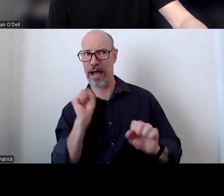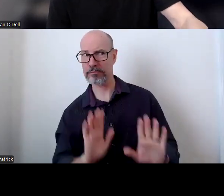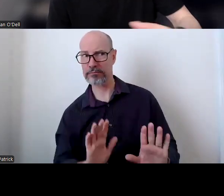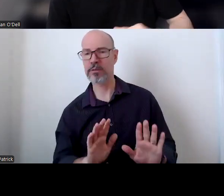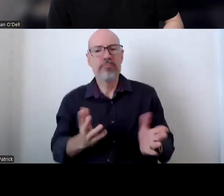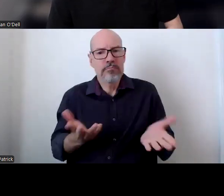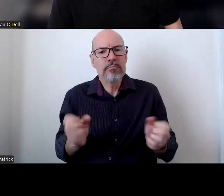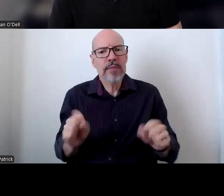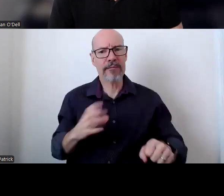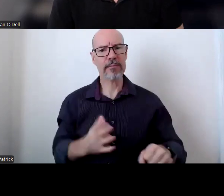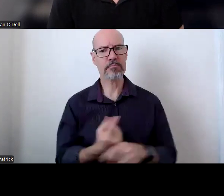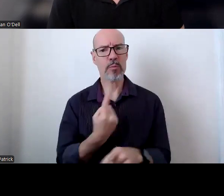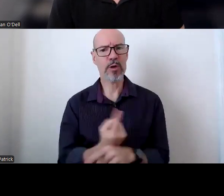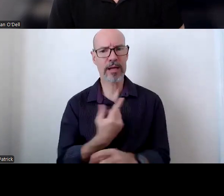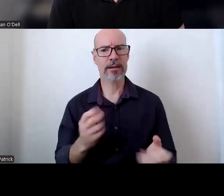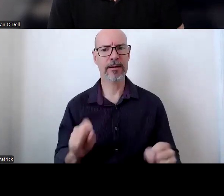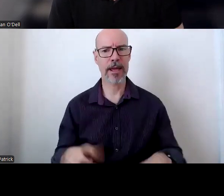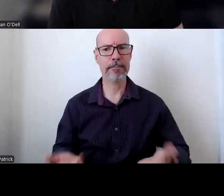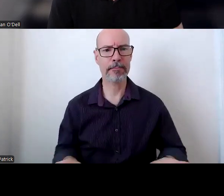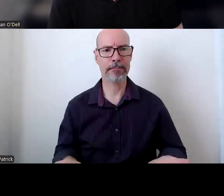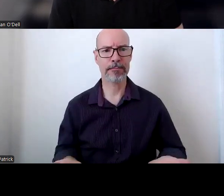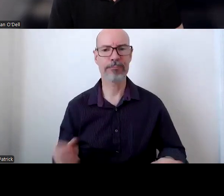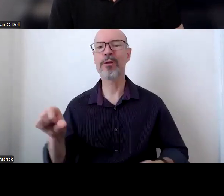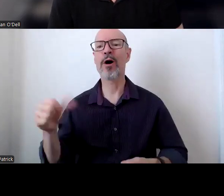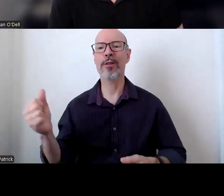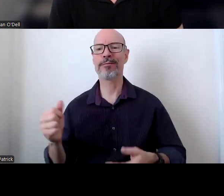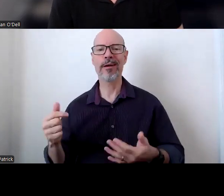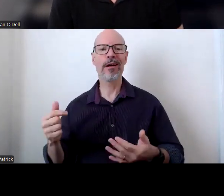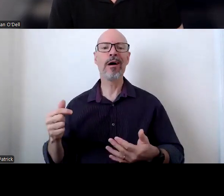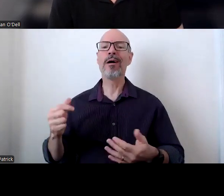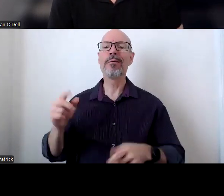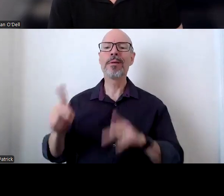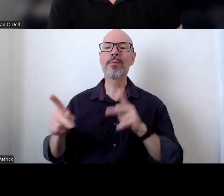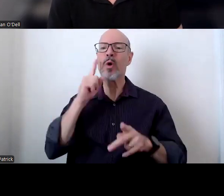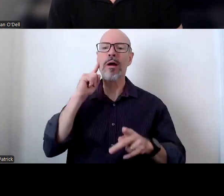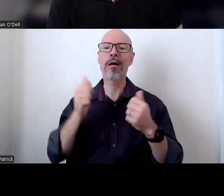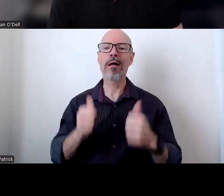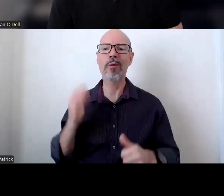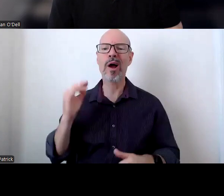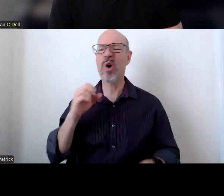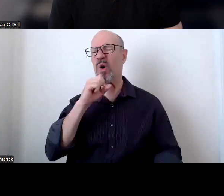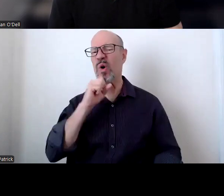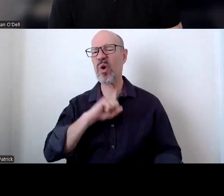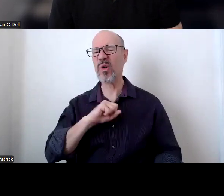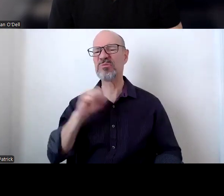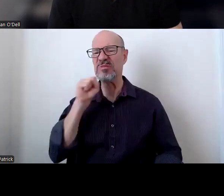The other, of course, trope only old people lose